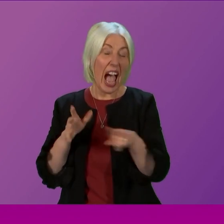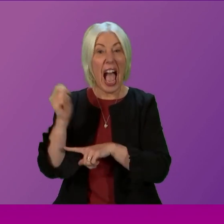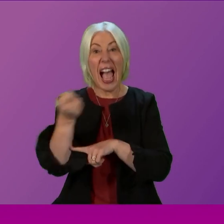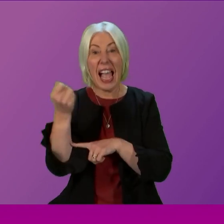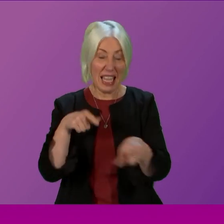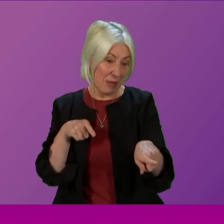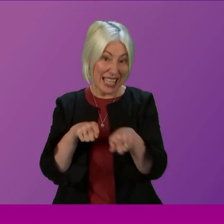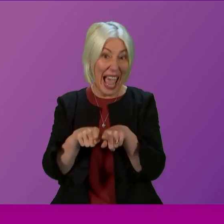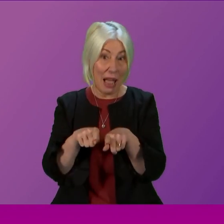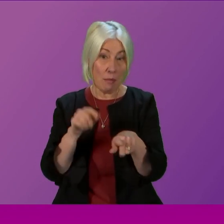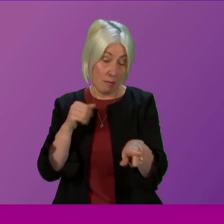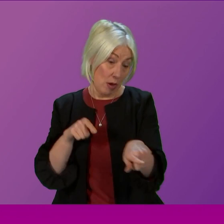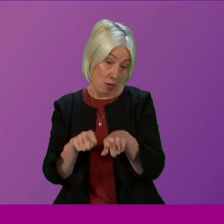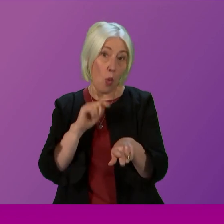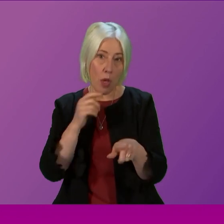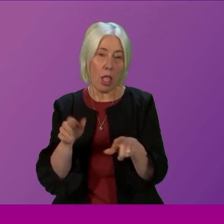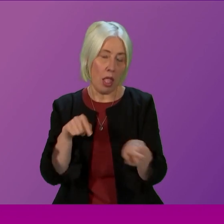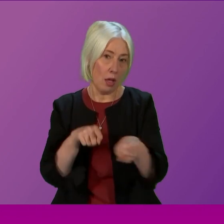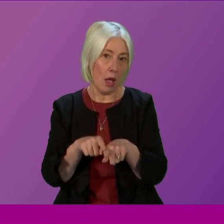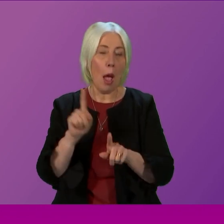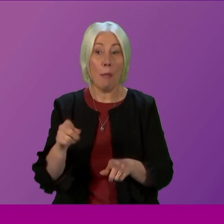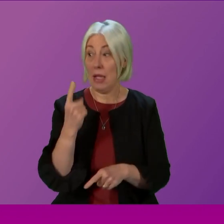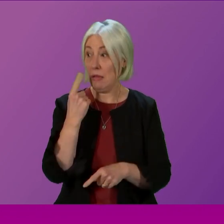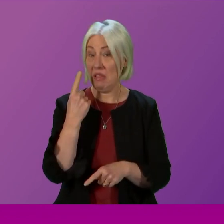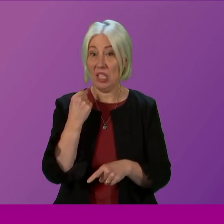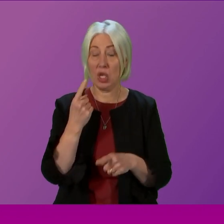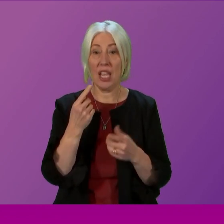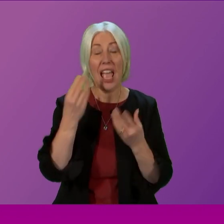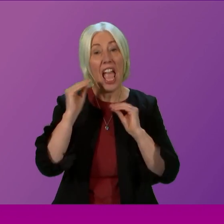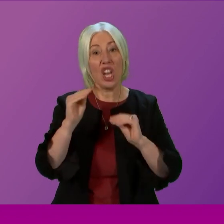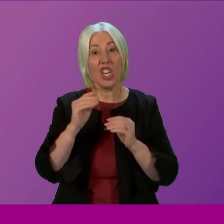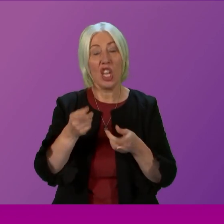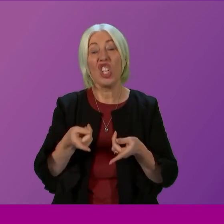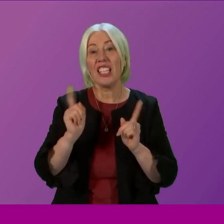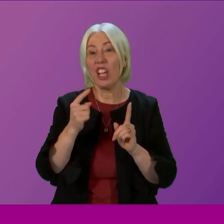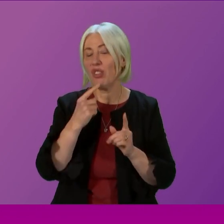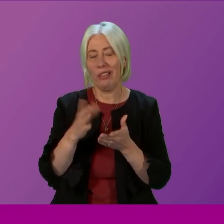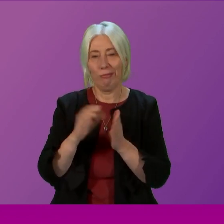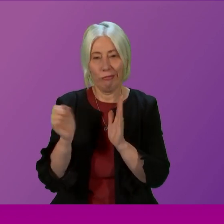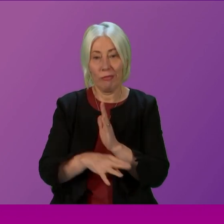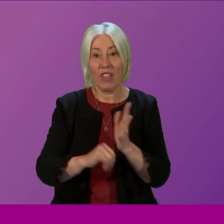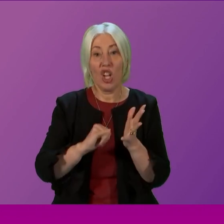yesterday her education secretary rubbished Nicola Sturgeon’s promise. Shirley-Anne Somerville said: